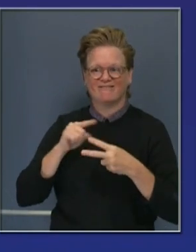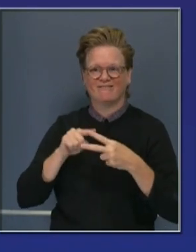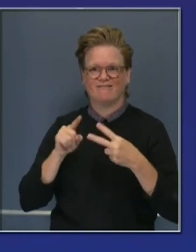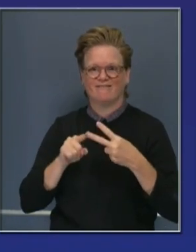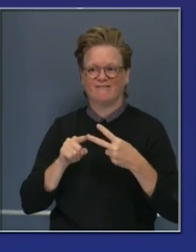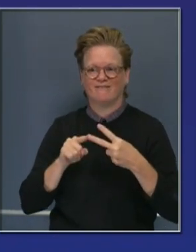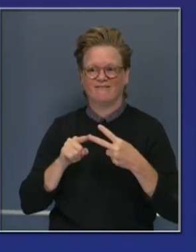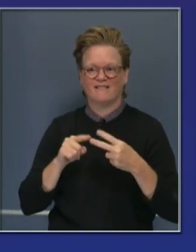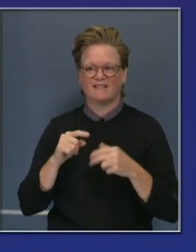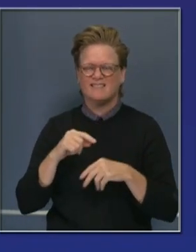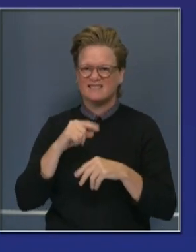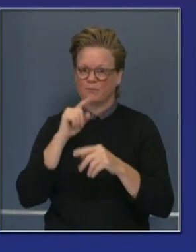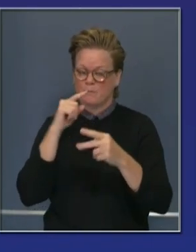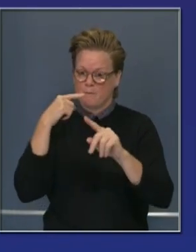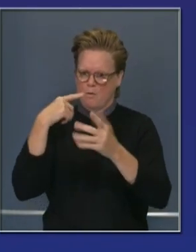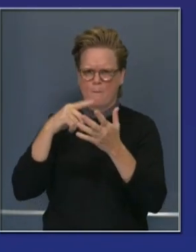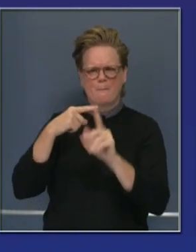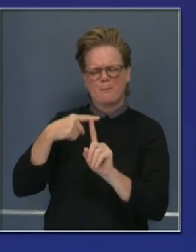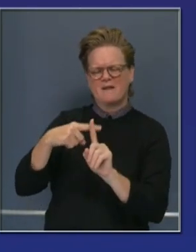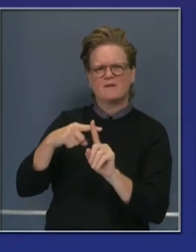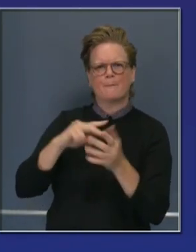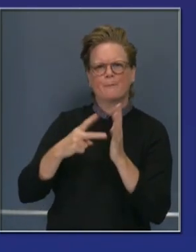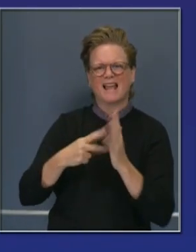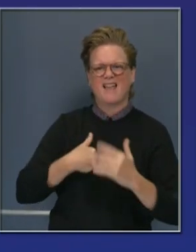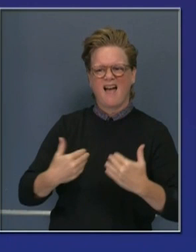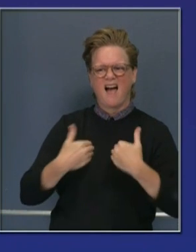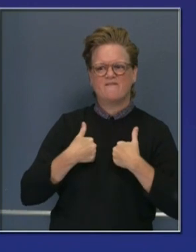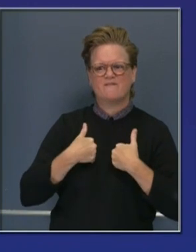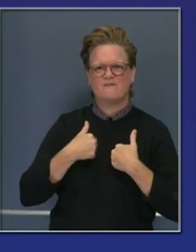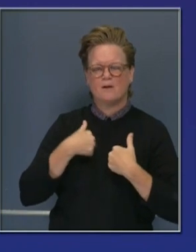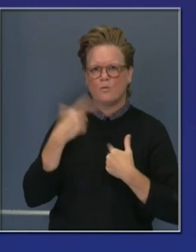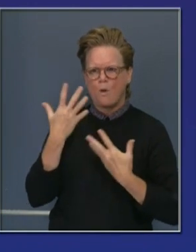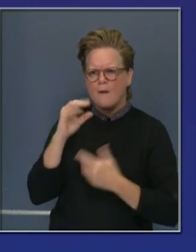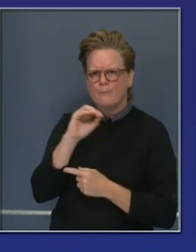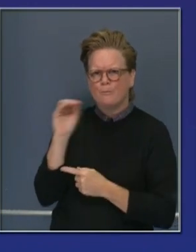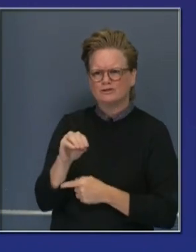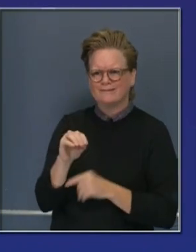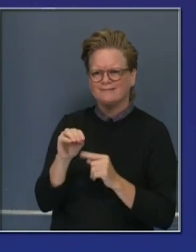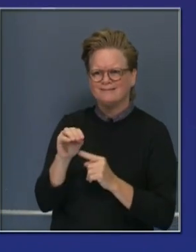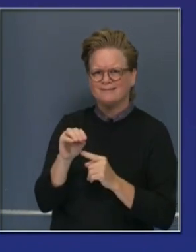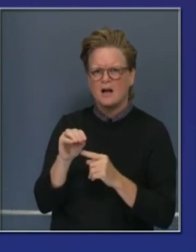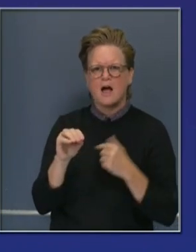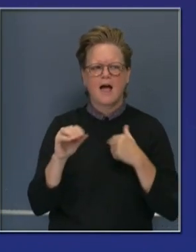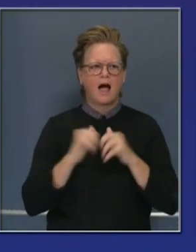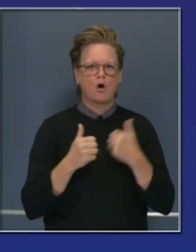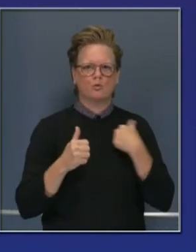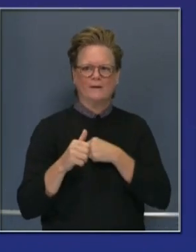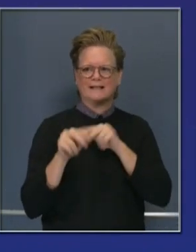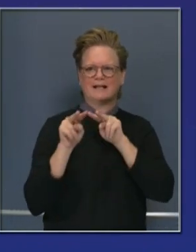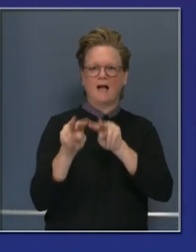POSITIVITY RATES. NUMBER OF INDIVIDUALS PER